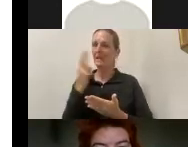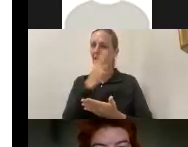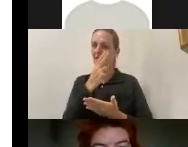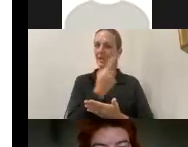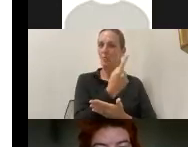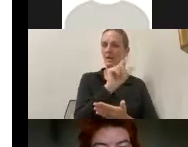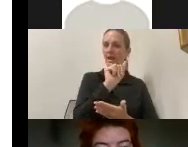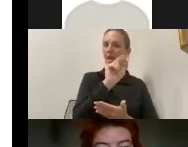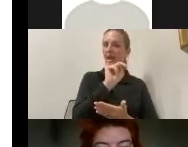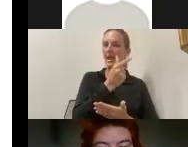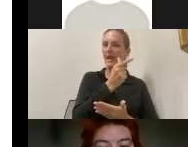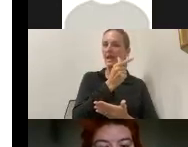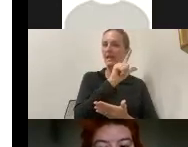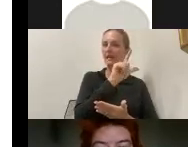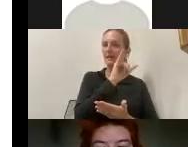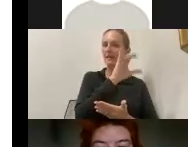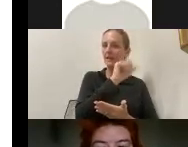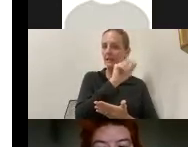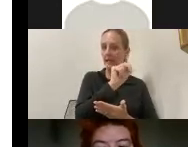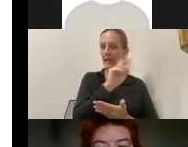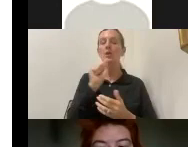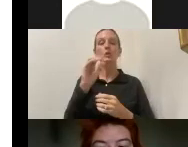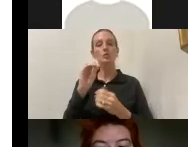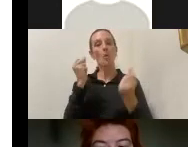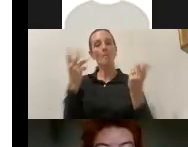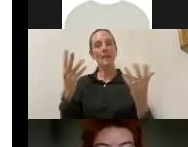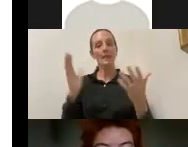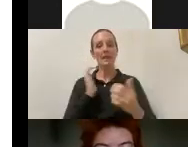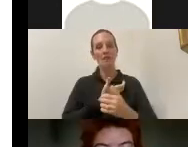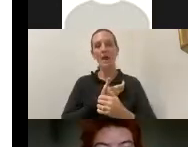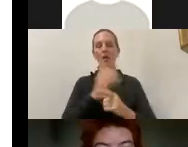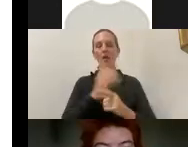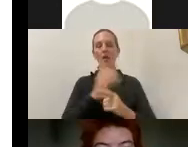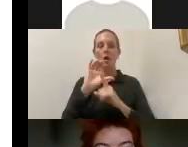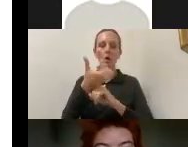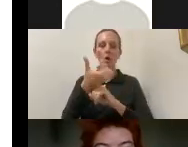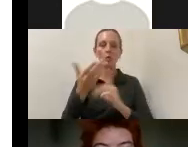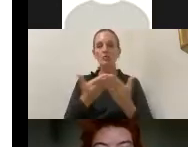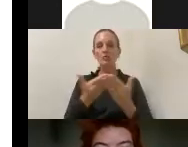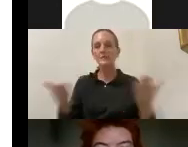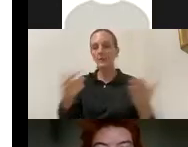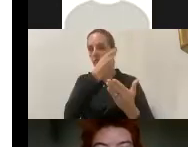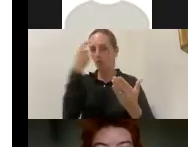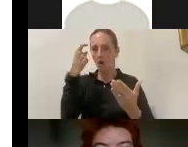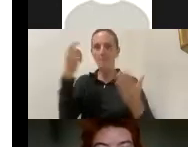So a lot of our cultural stuff and a lot of the trauma that was brought in onto us and